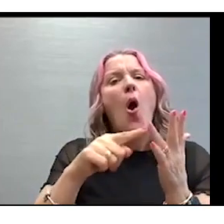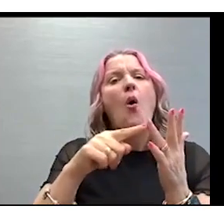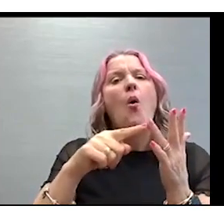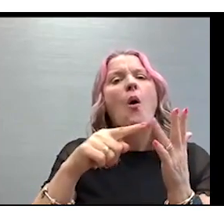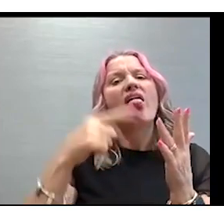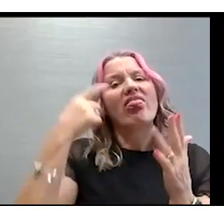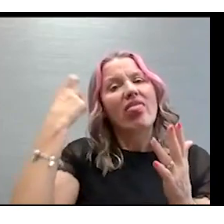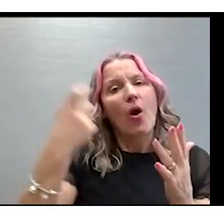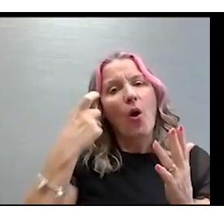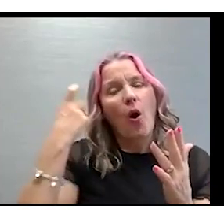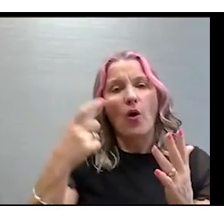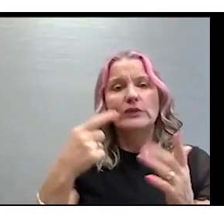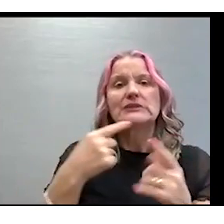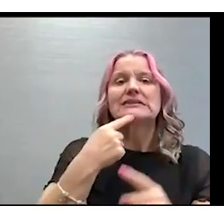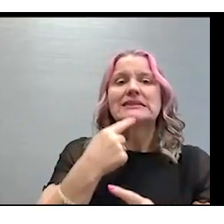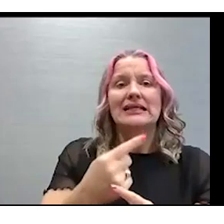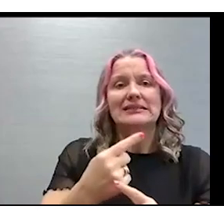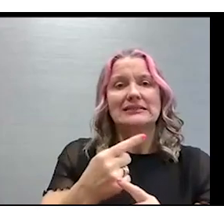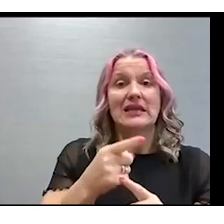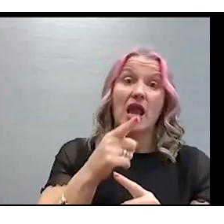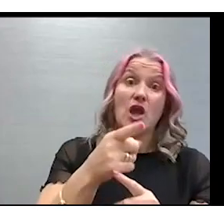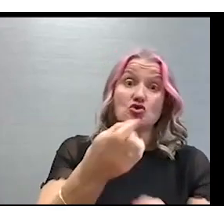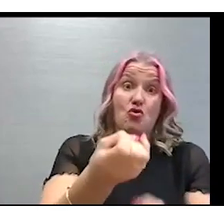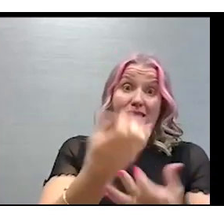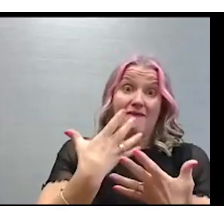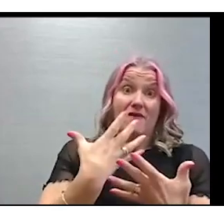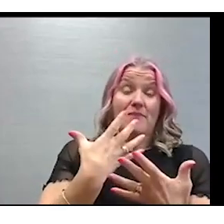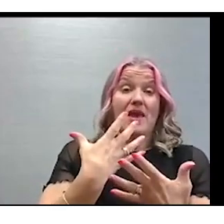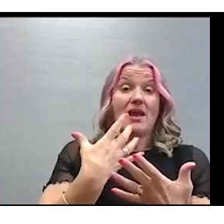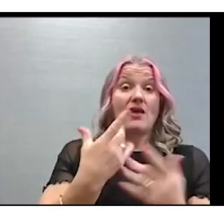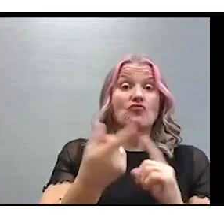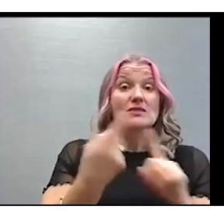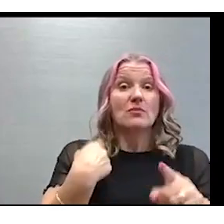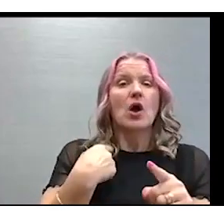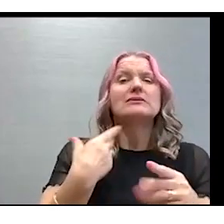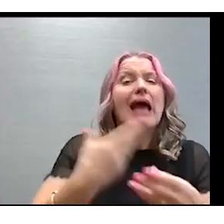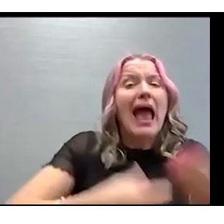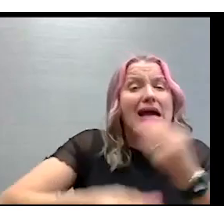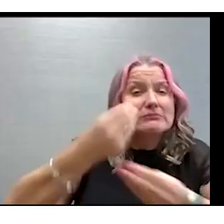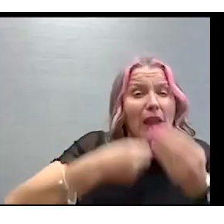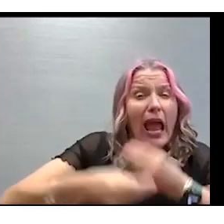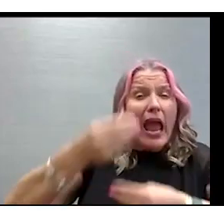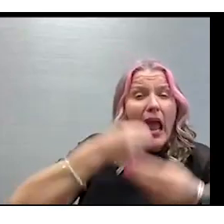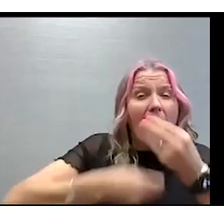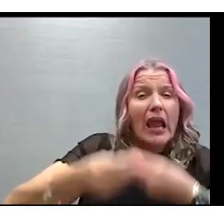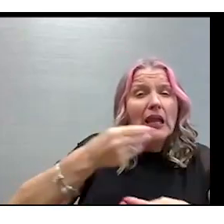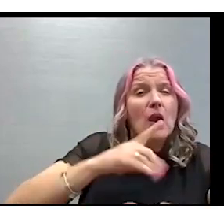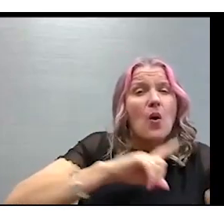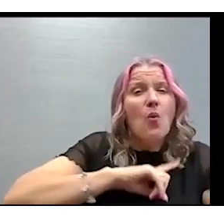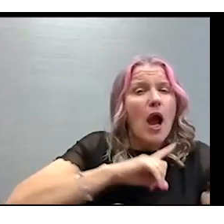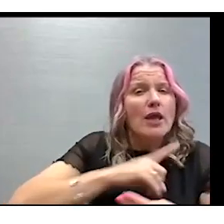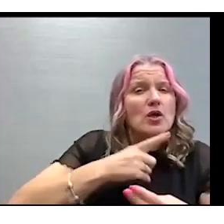user says as you're giving me the response, walk me through your steps of producing this response.